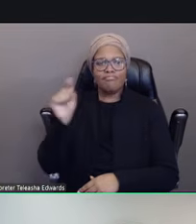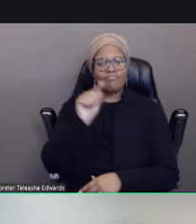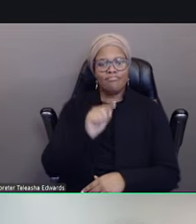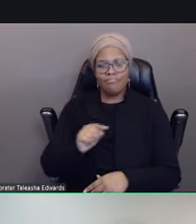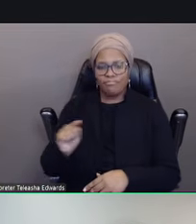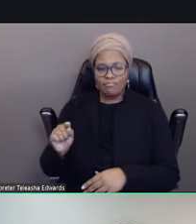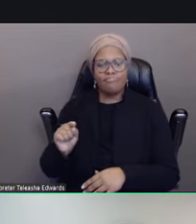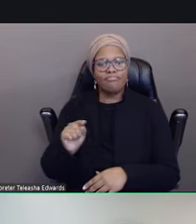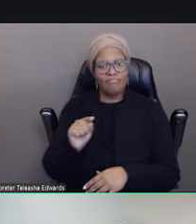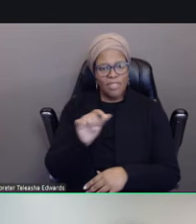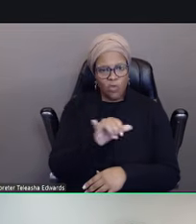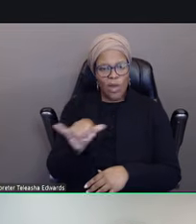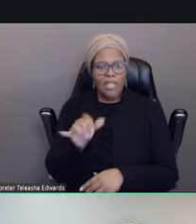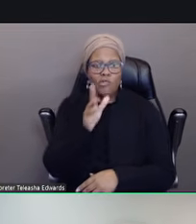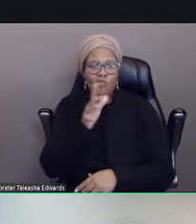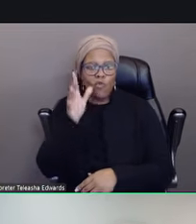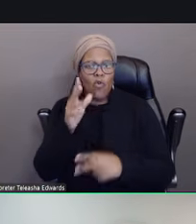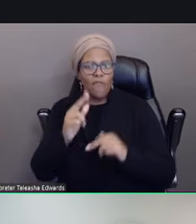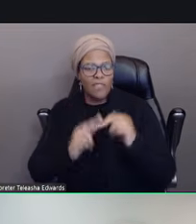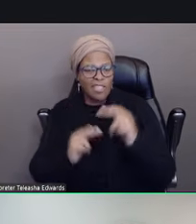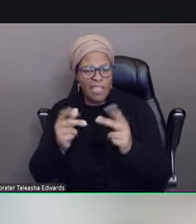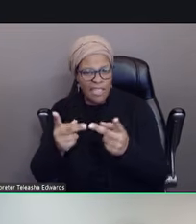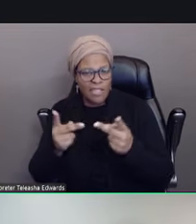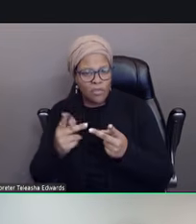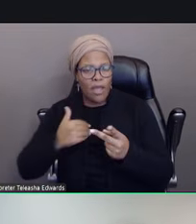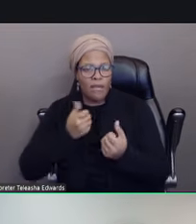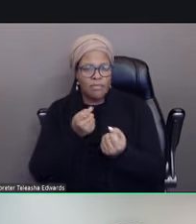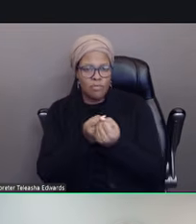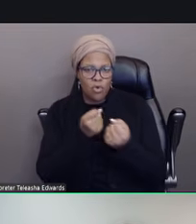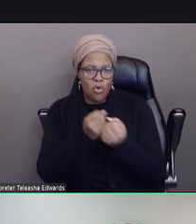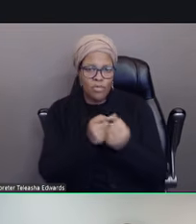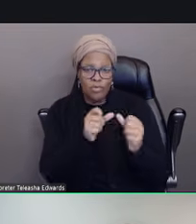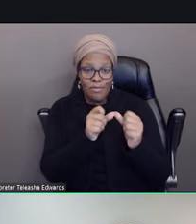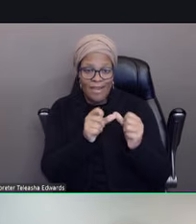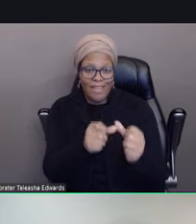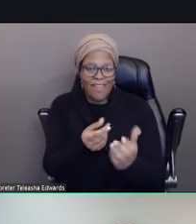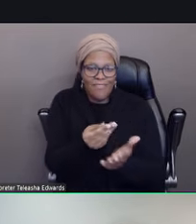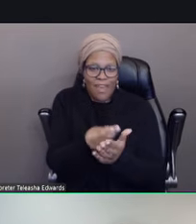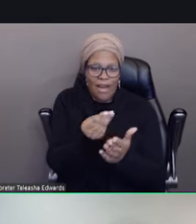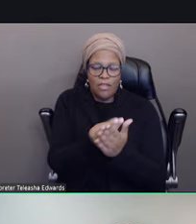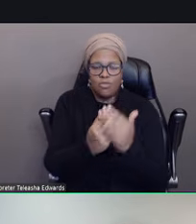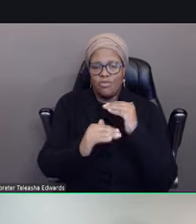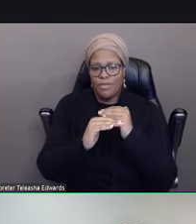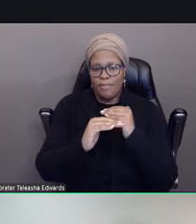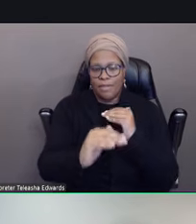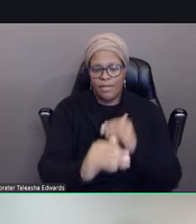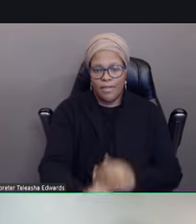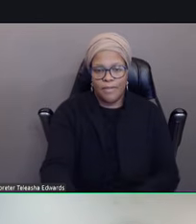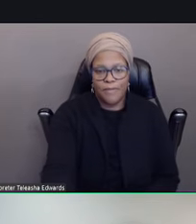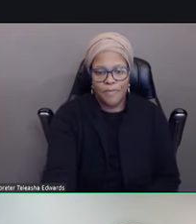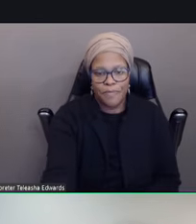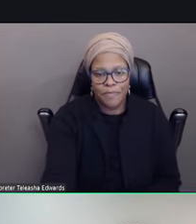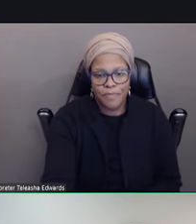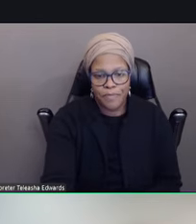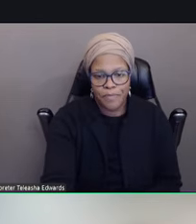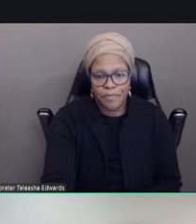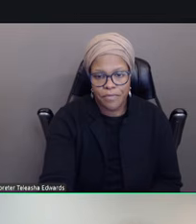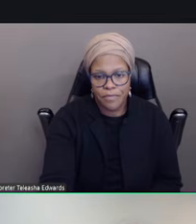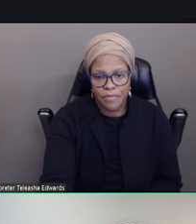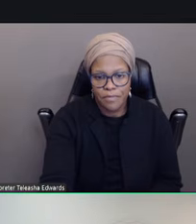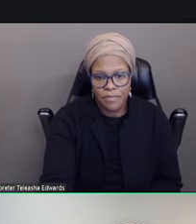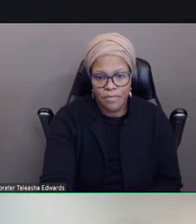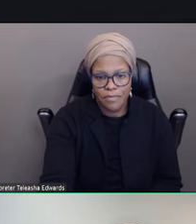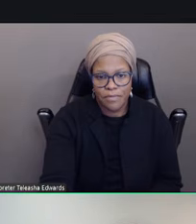rural facilities to have the support to maintain financial stability. This next slide reminds you